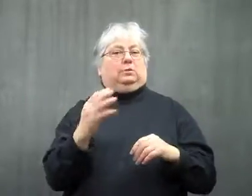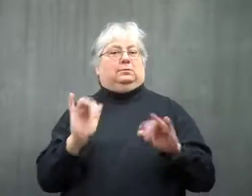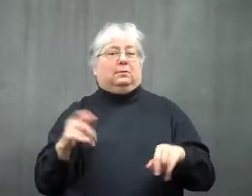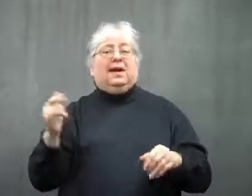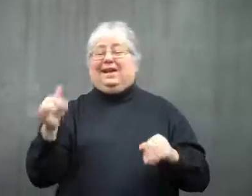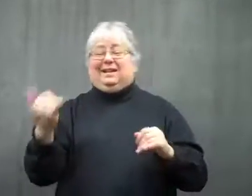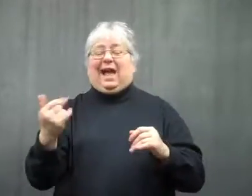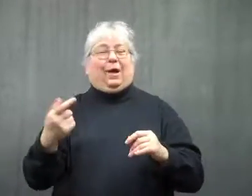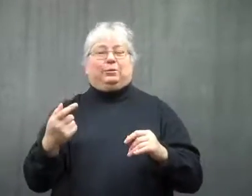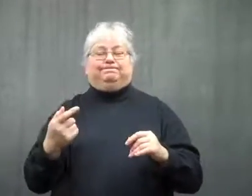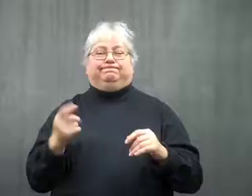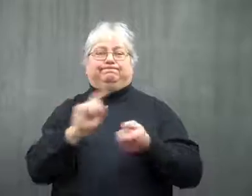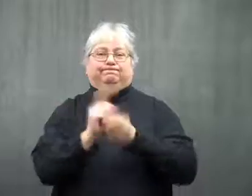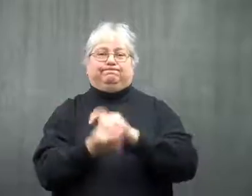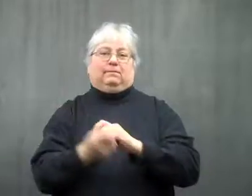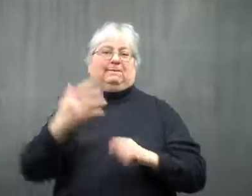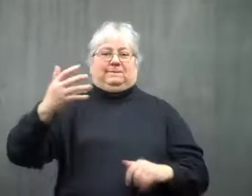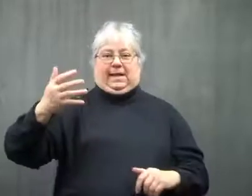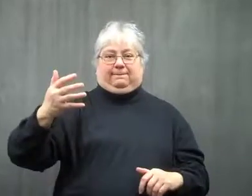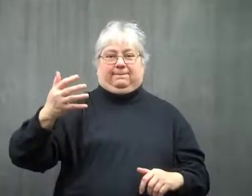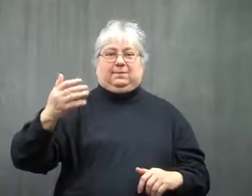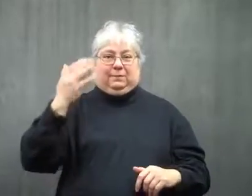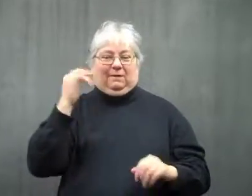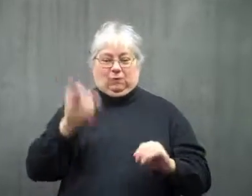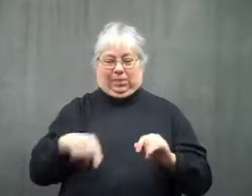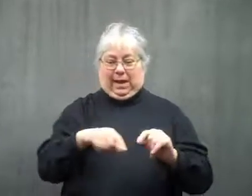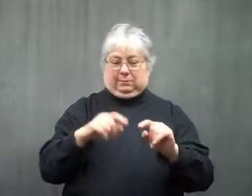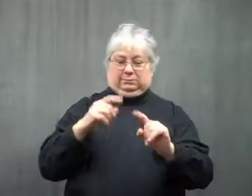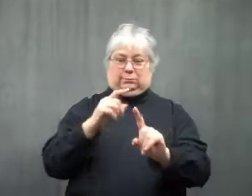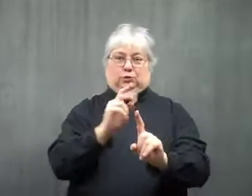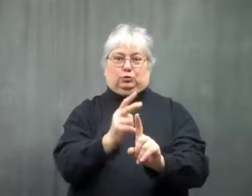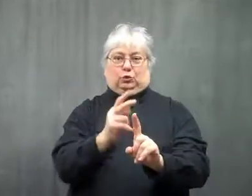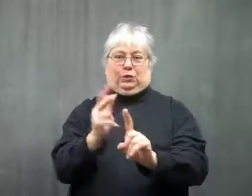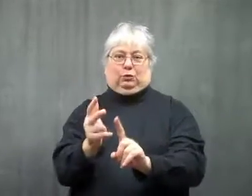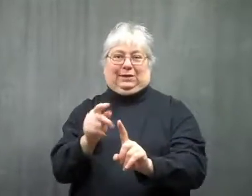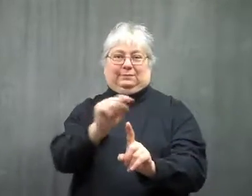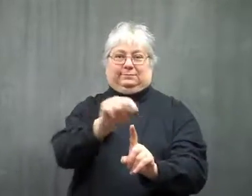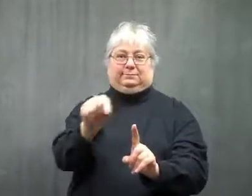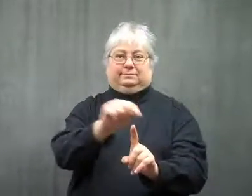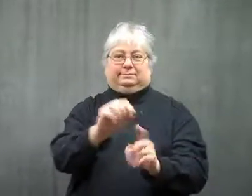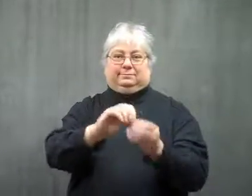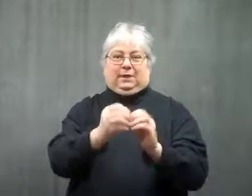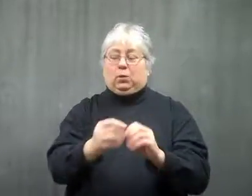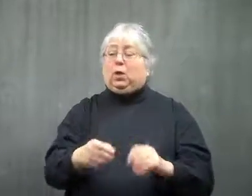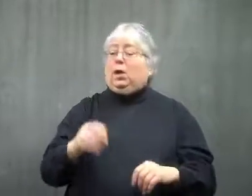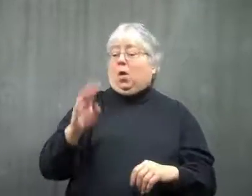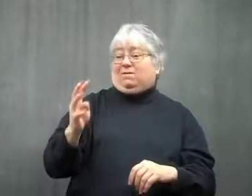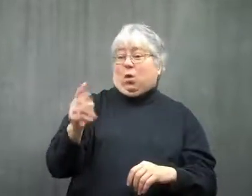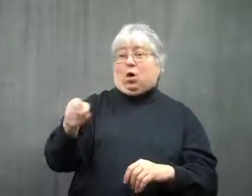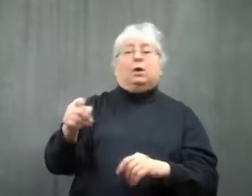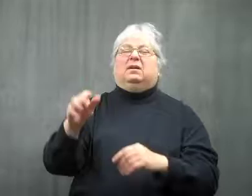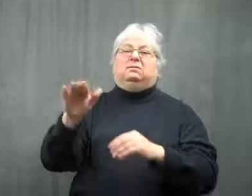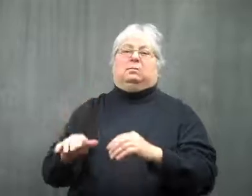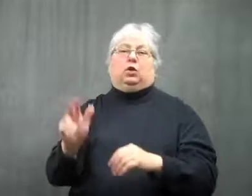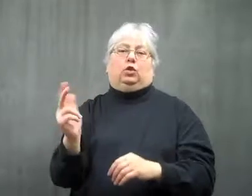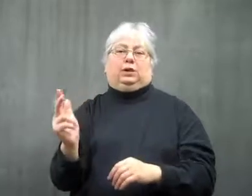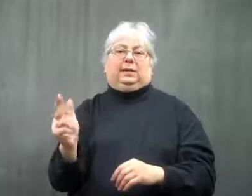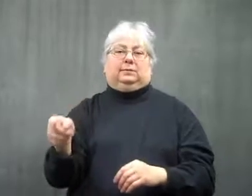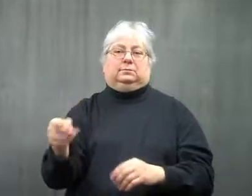That's been changed to a 5. That's for reactors 2 and 3. The number 4 reactor is at a level 3.